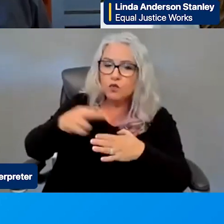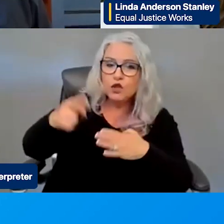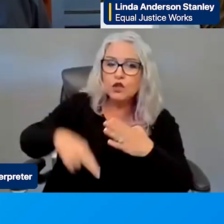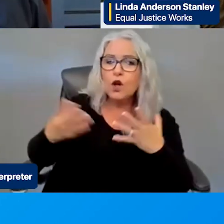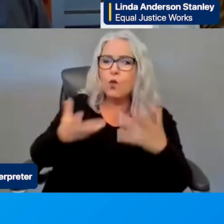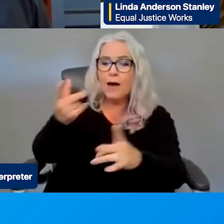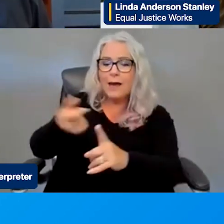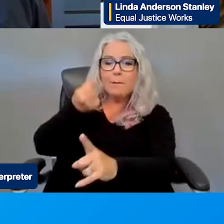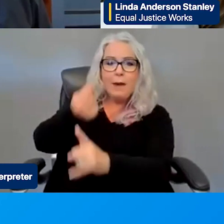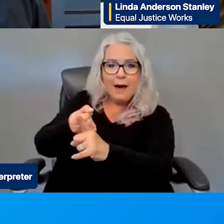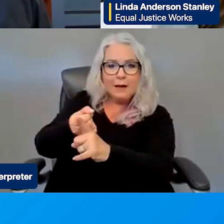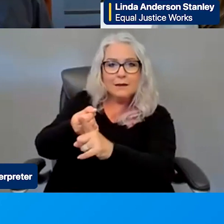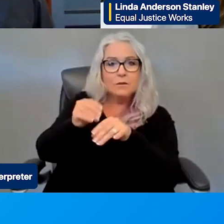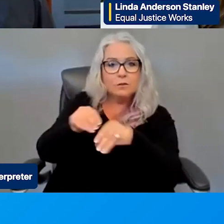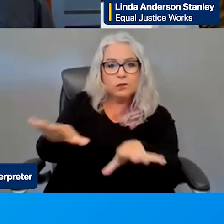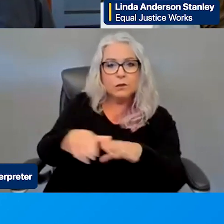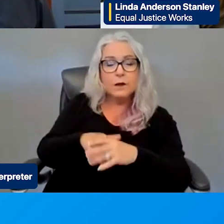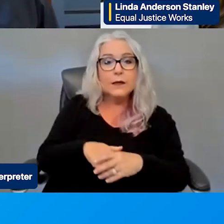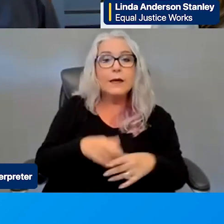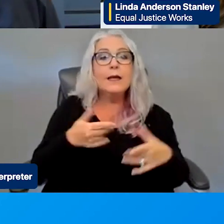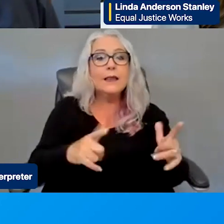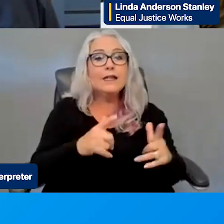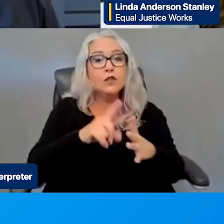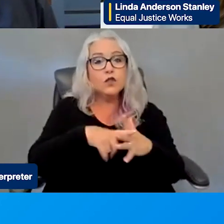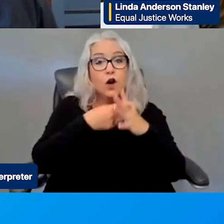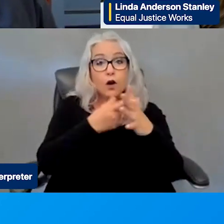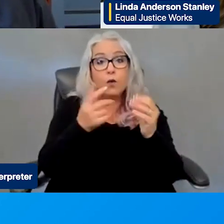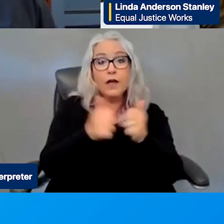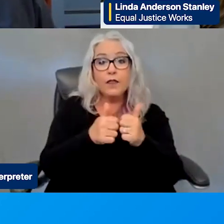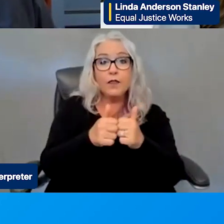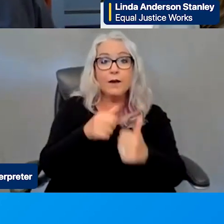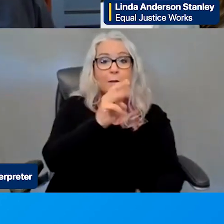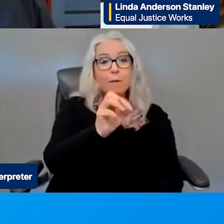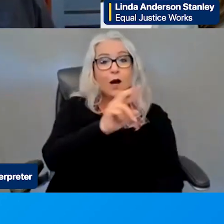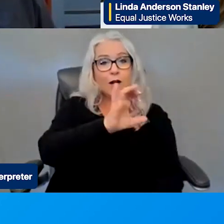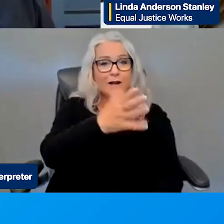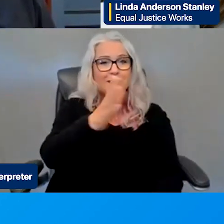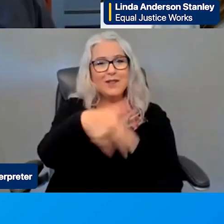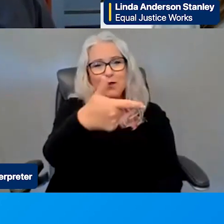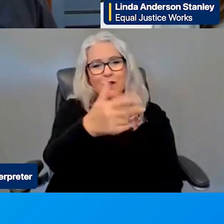So let's see, this time we go with I guess Marc. You are first this time. Well, I